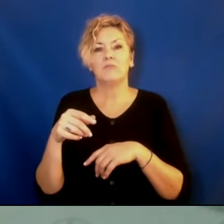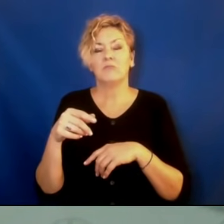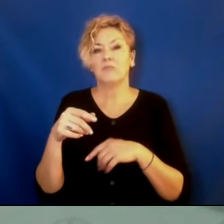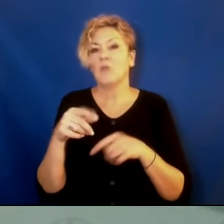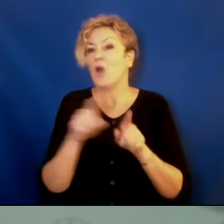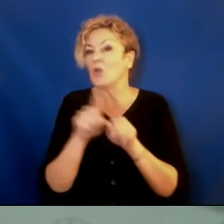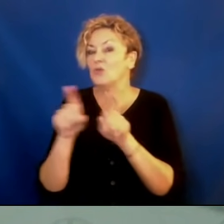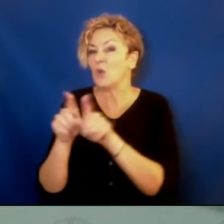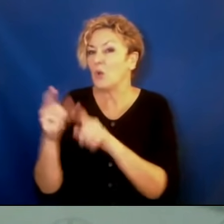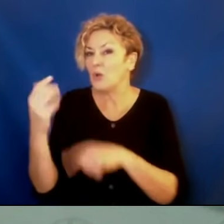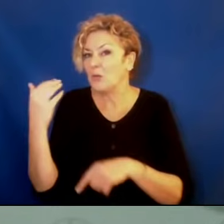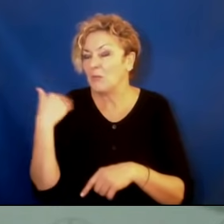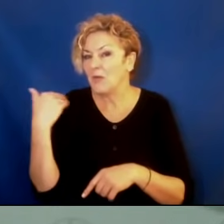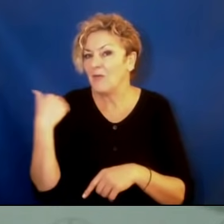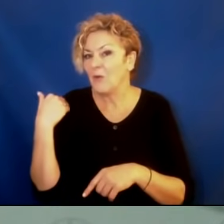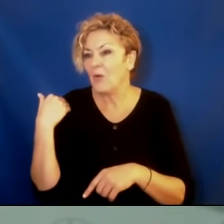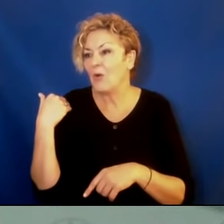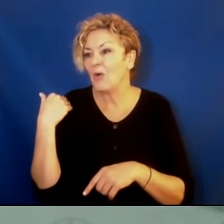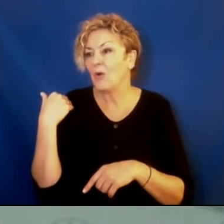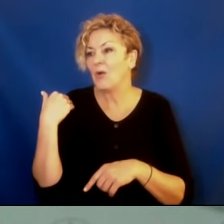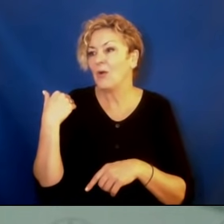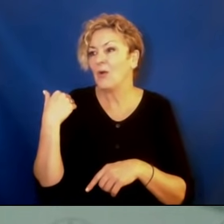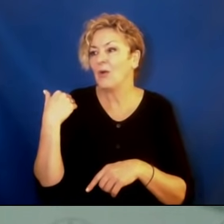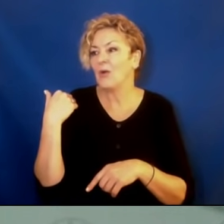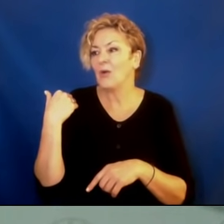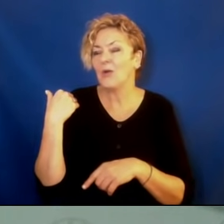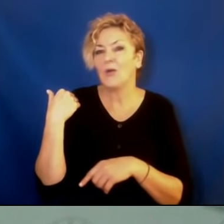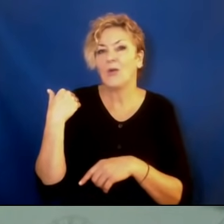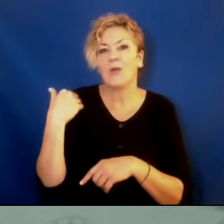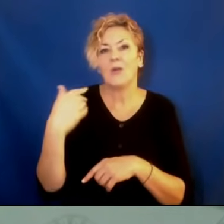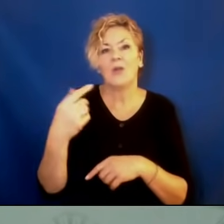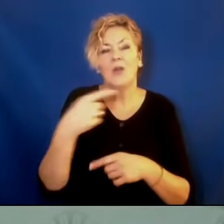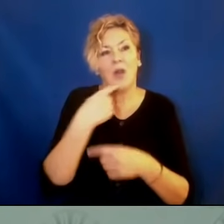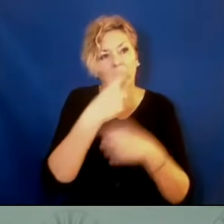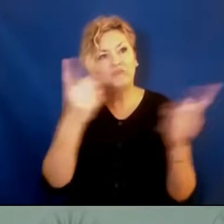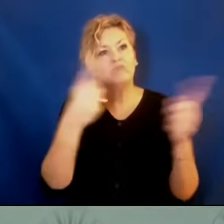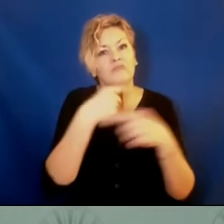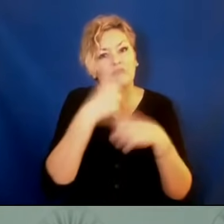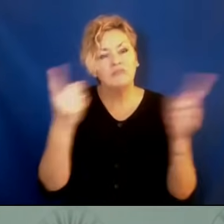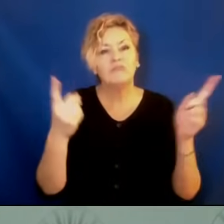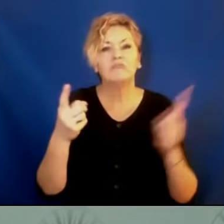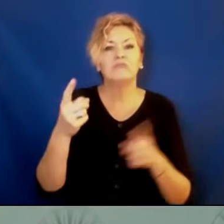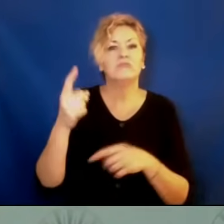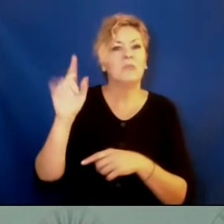but again if you add up the summary of evidence, the totality of evidence about where transmission